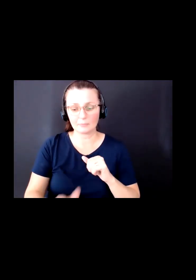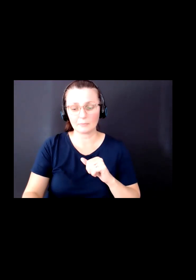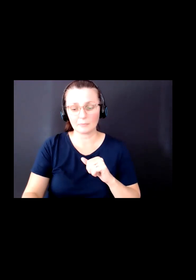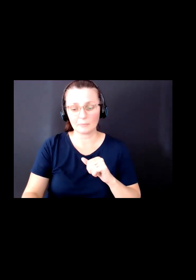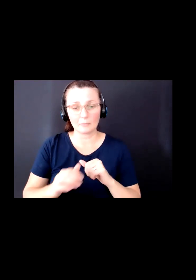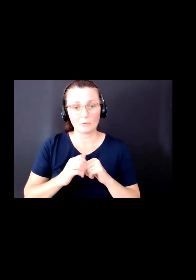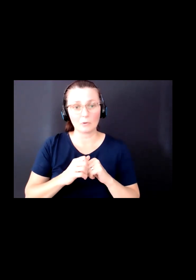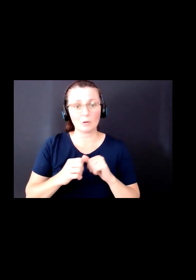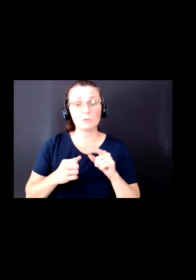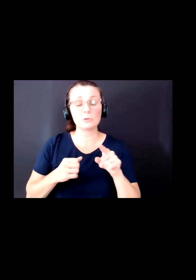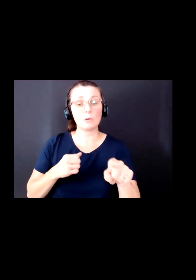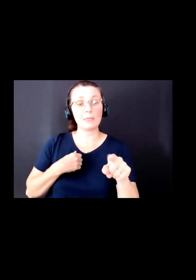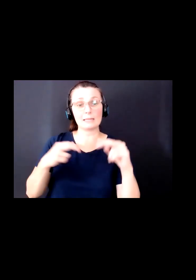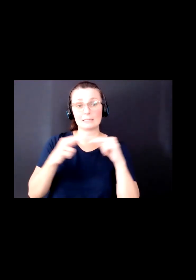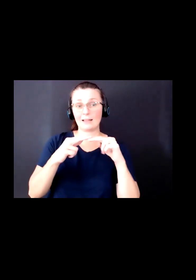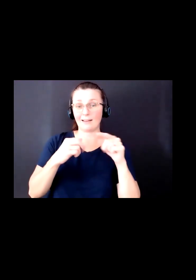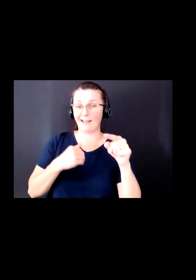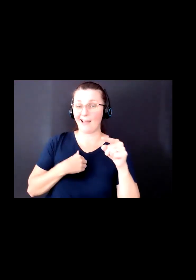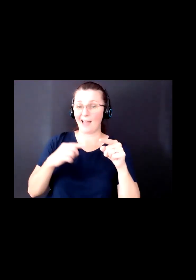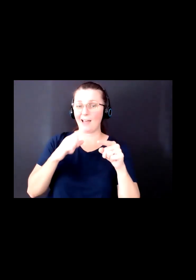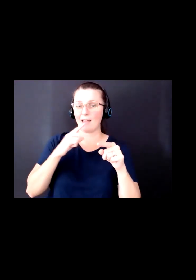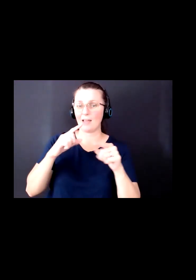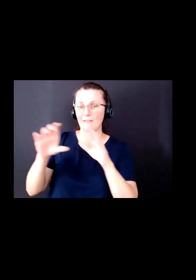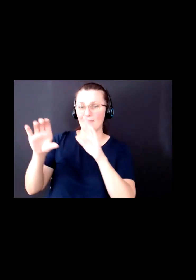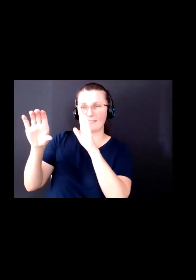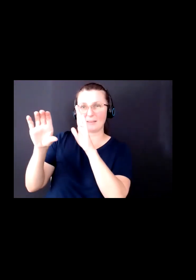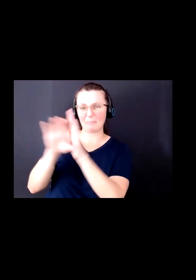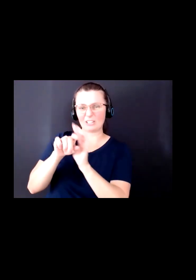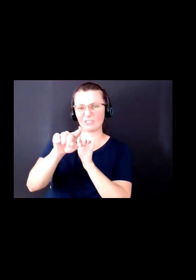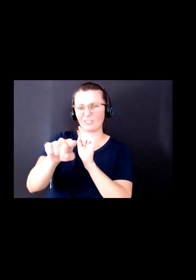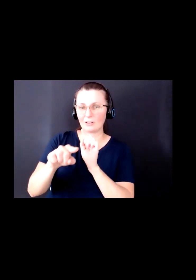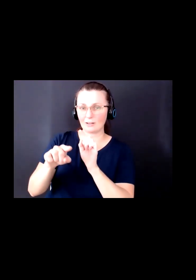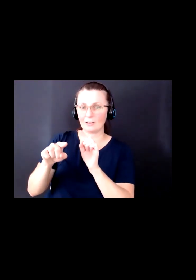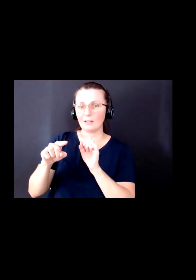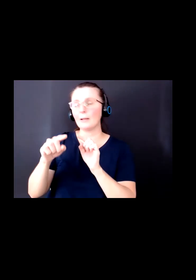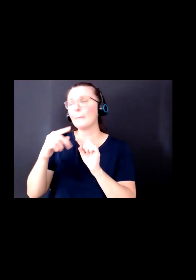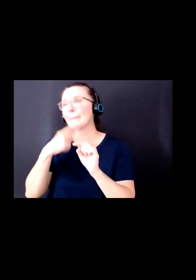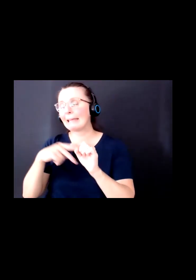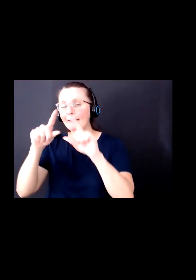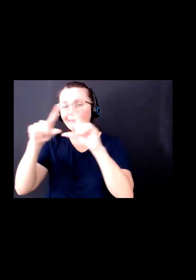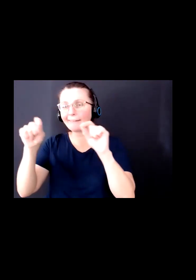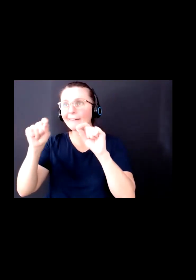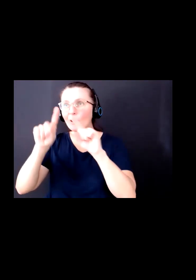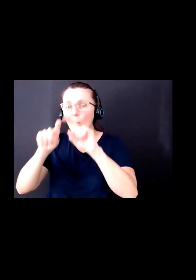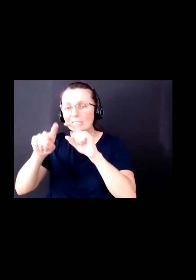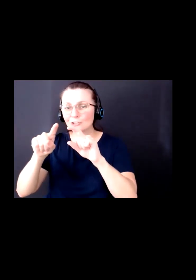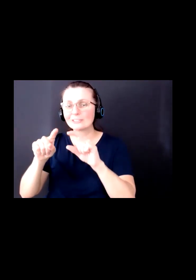"Questions and answers" with three different question marks and text bubbles that are pink, green, blue, green, red and